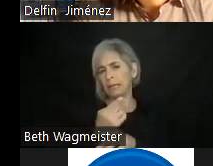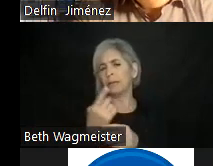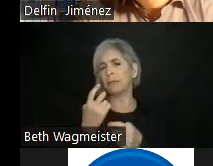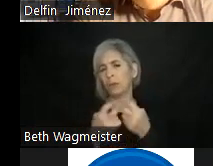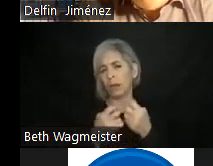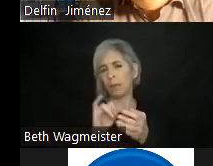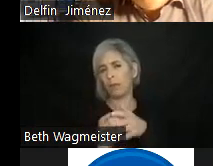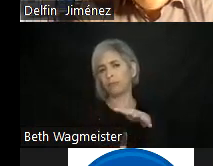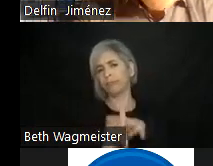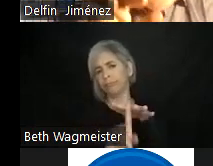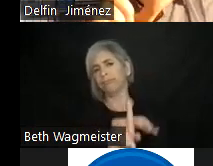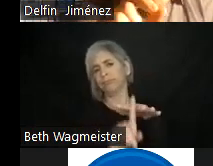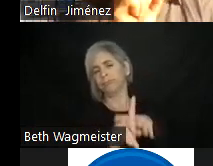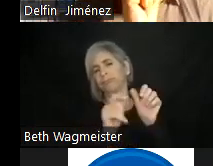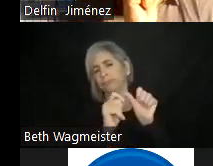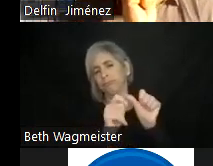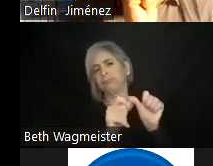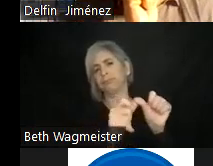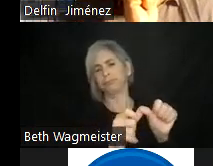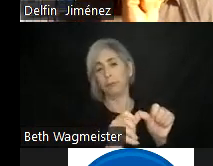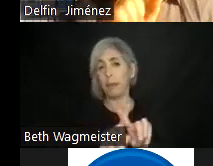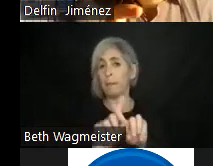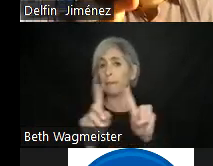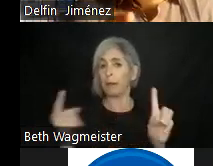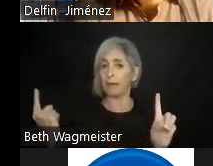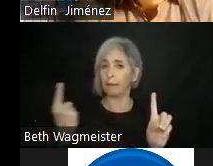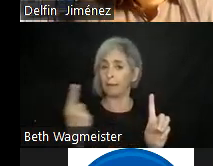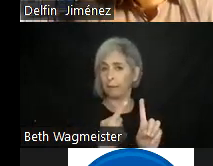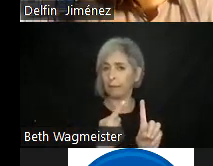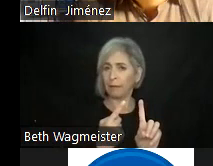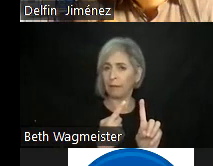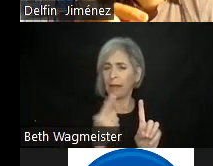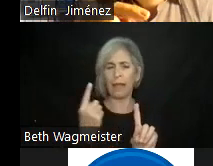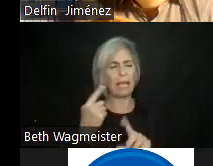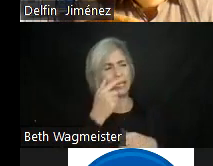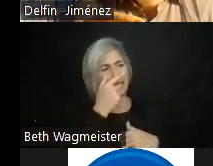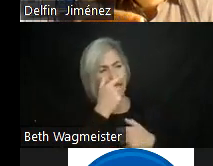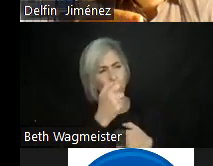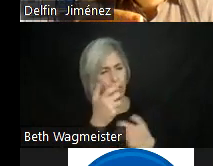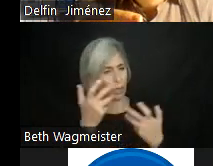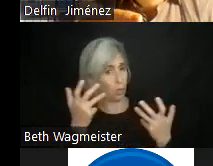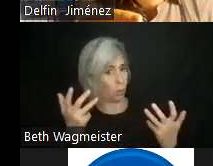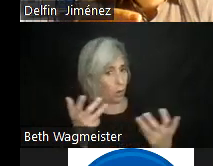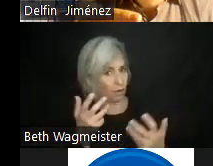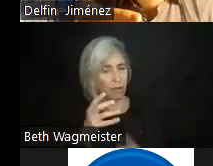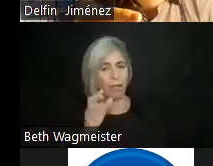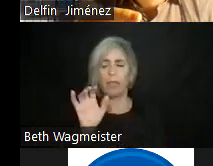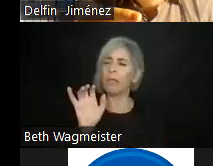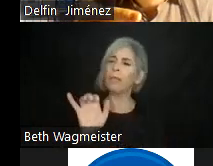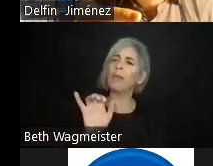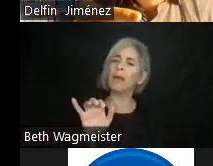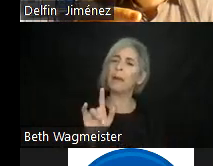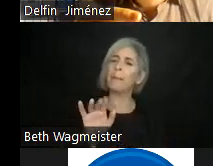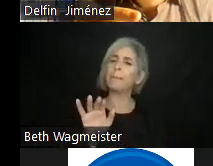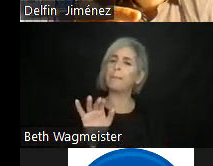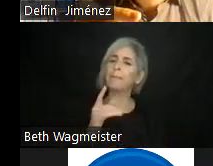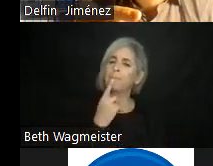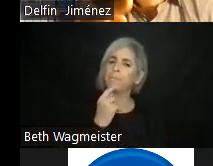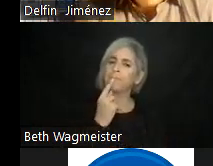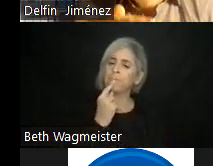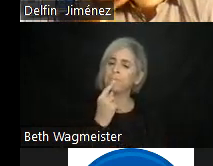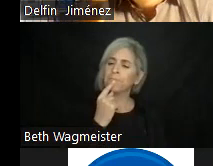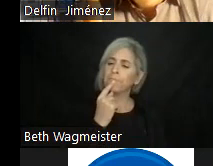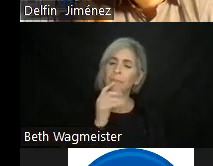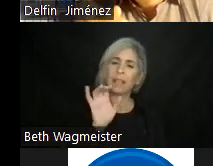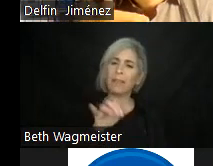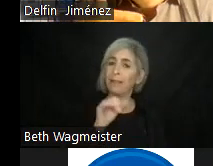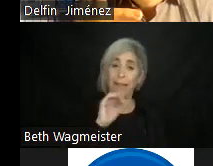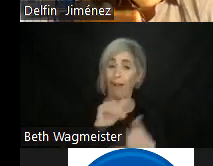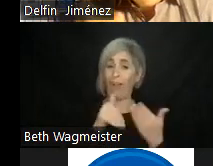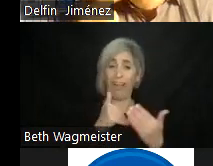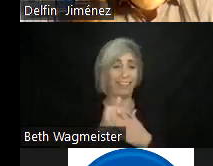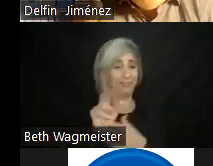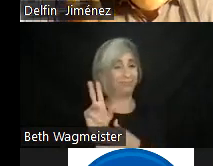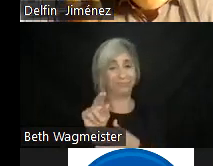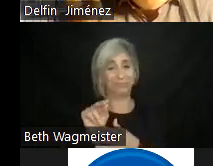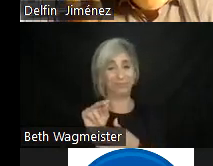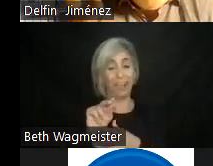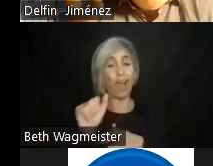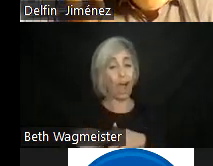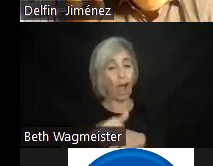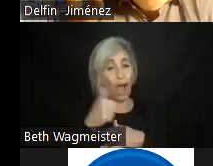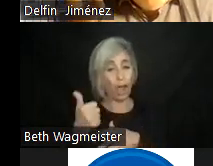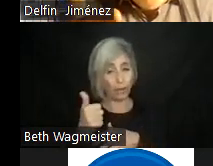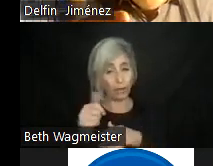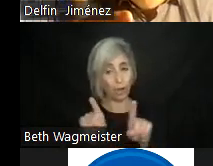chapters. But I think it is interesting there are that's not all. There are other sections from